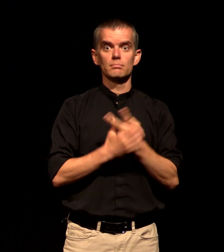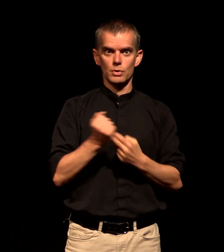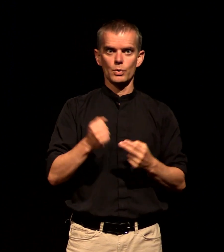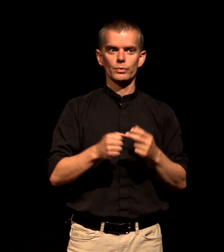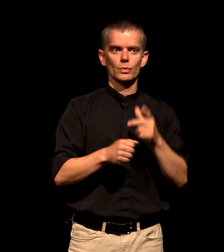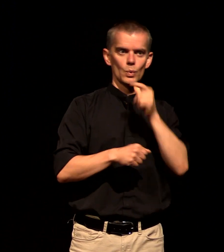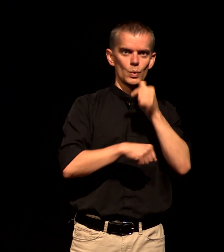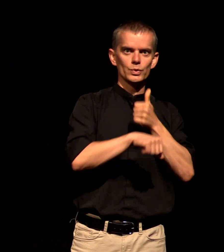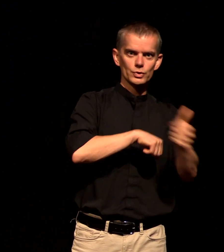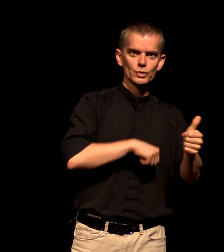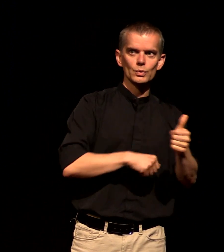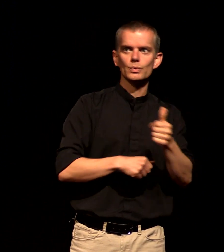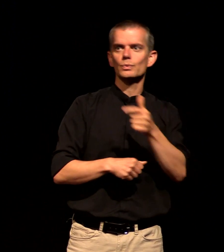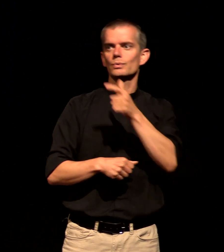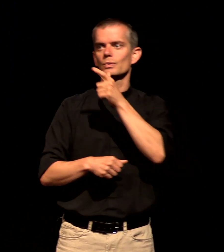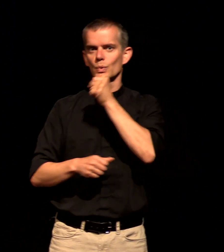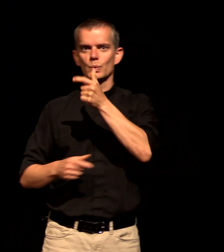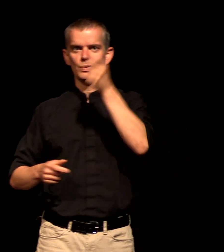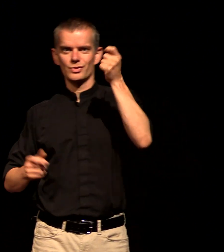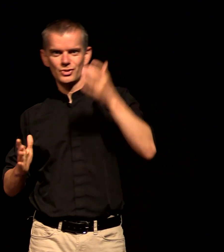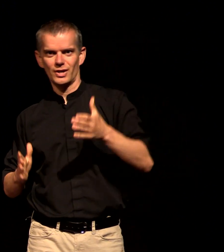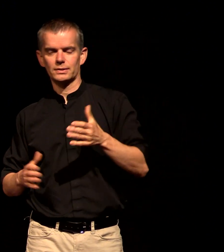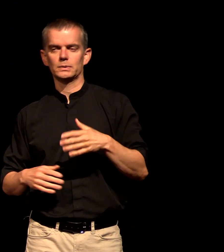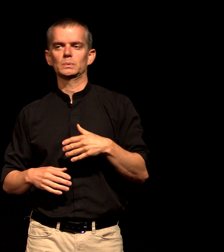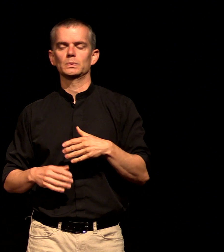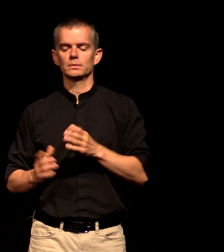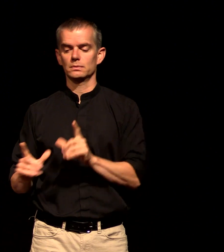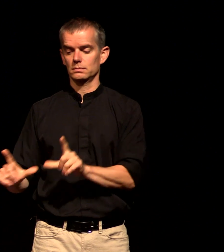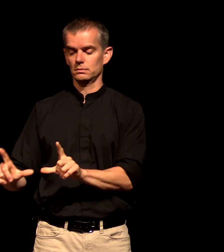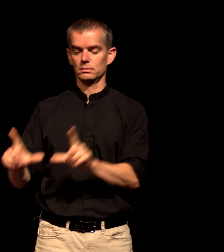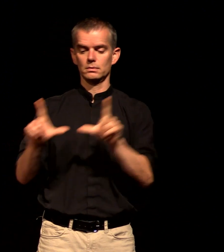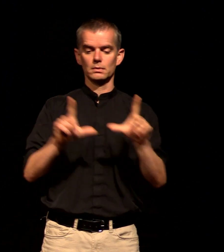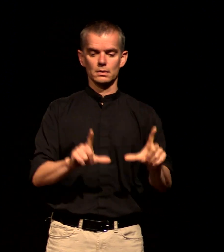plaque. In 1700, Samuel Sewell publishes the earliest,